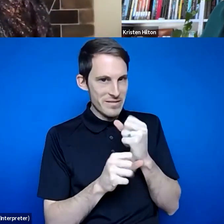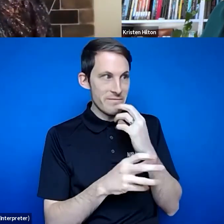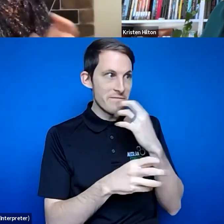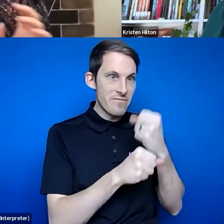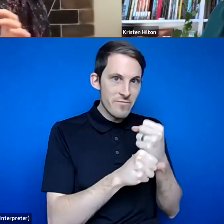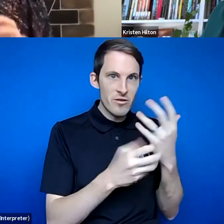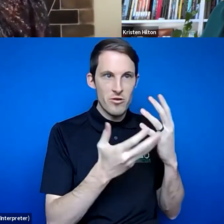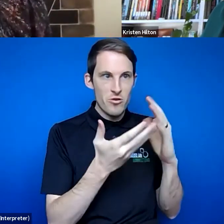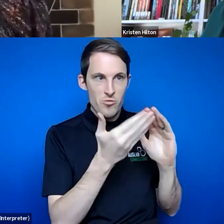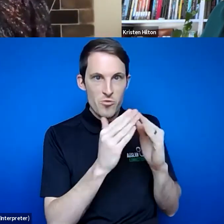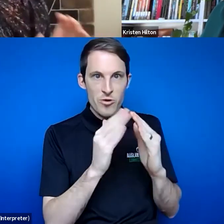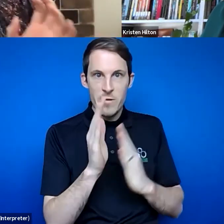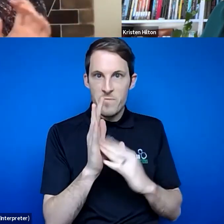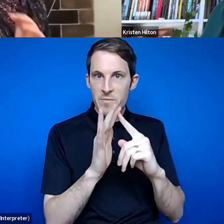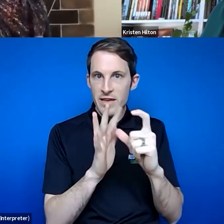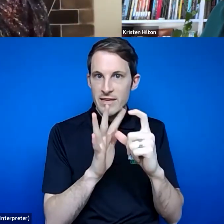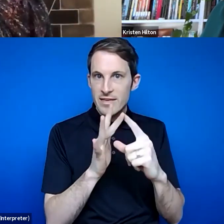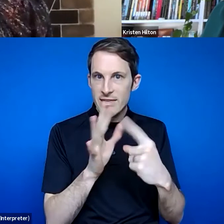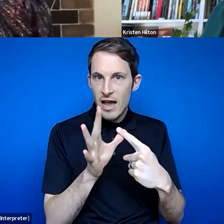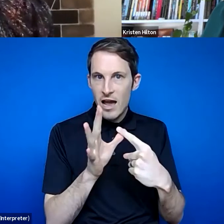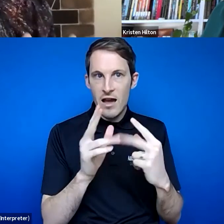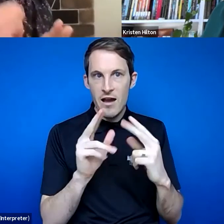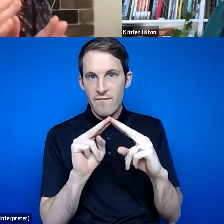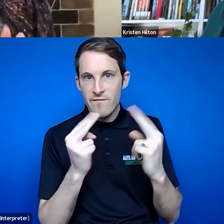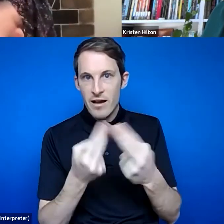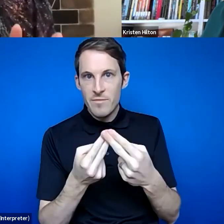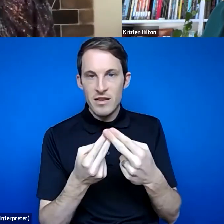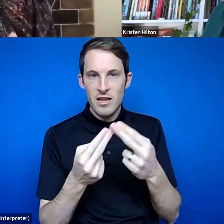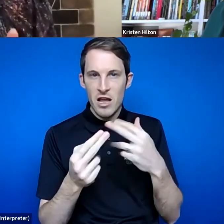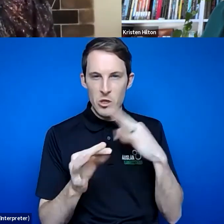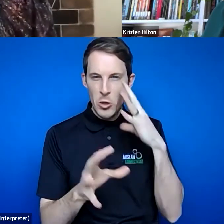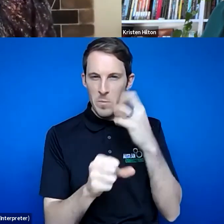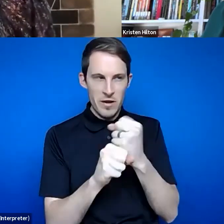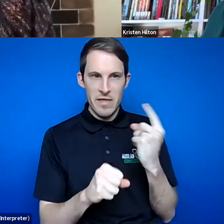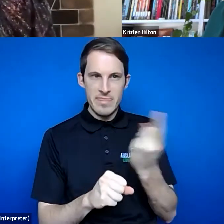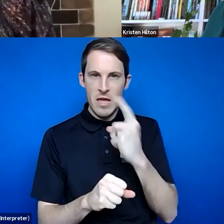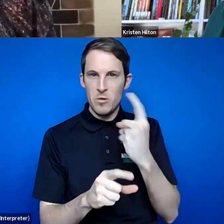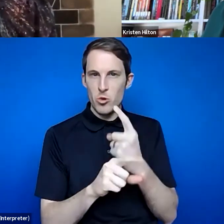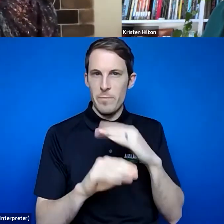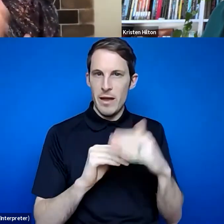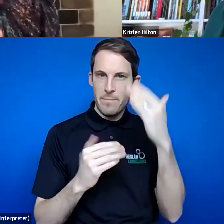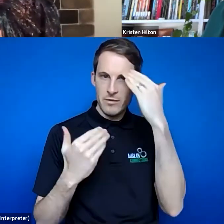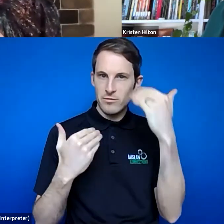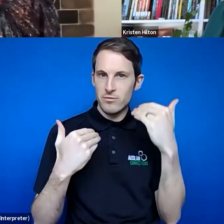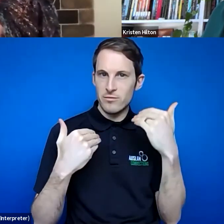media, families would have been talking about mental health in lockstep as they talked about